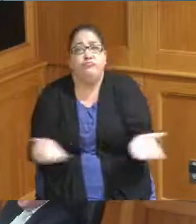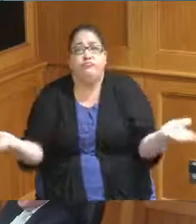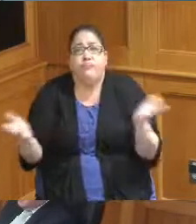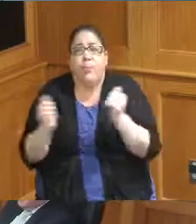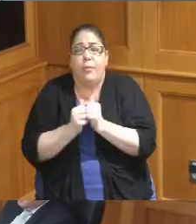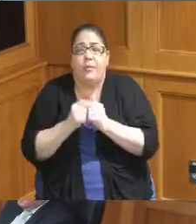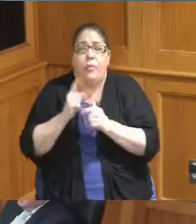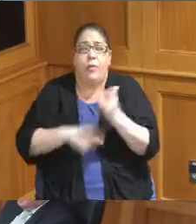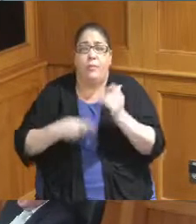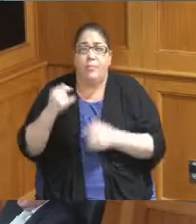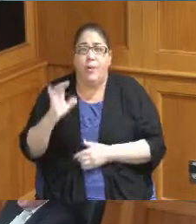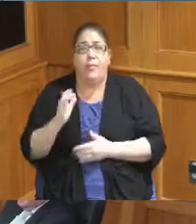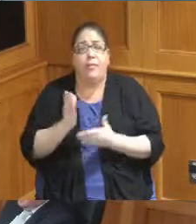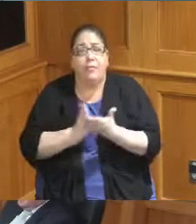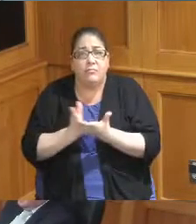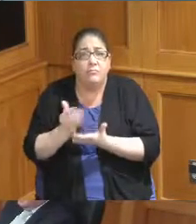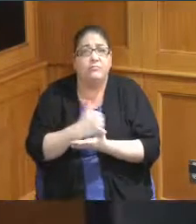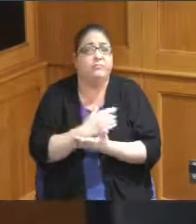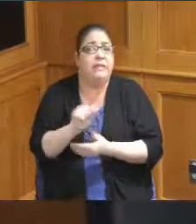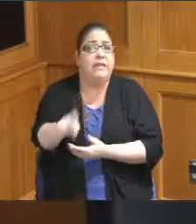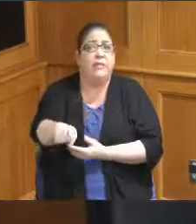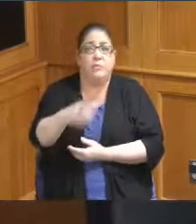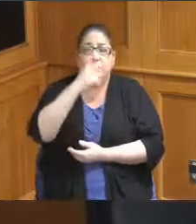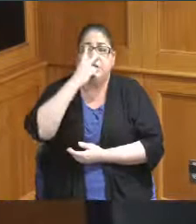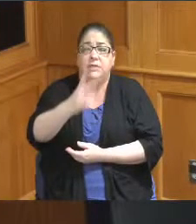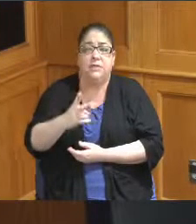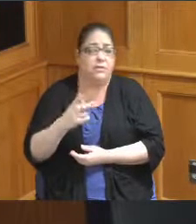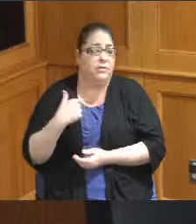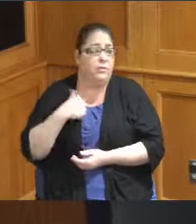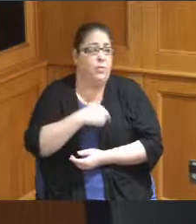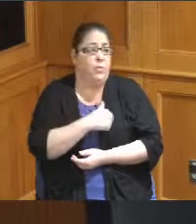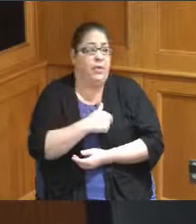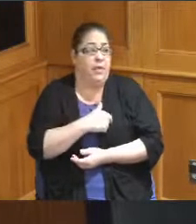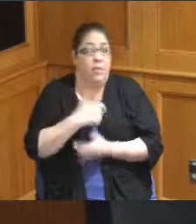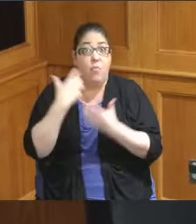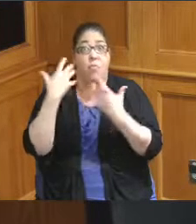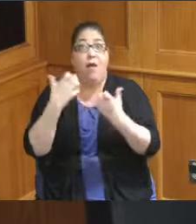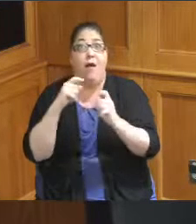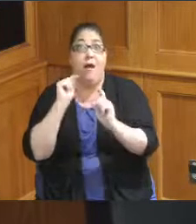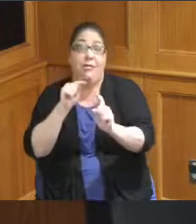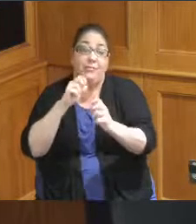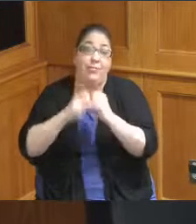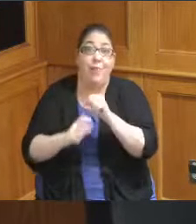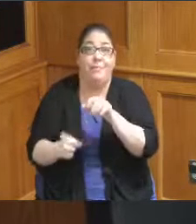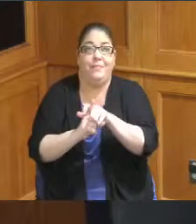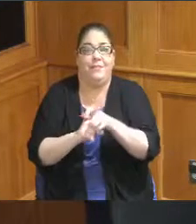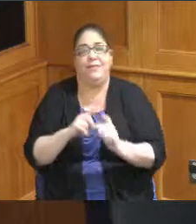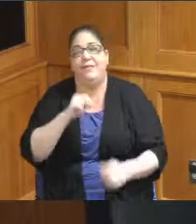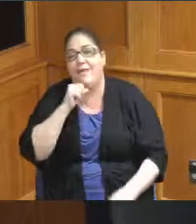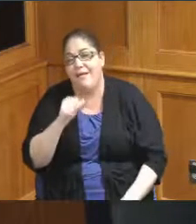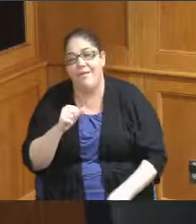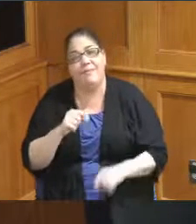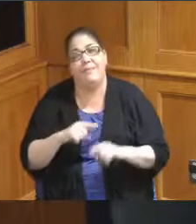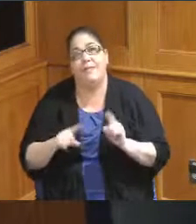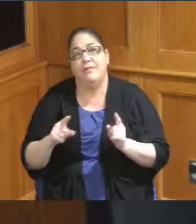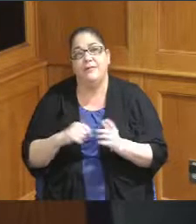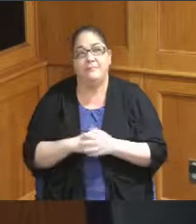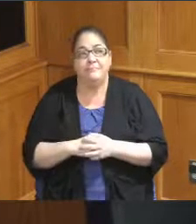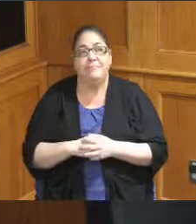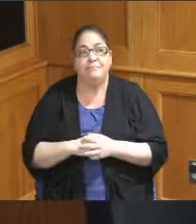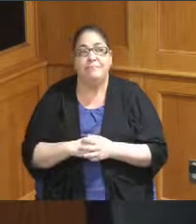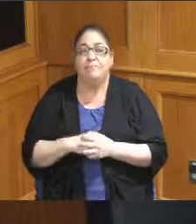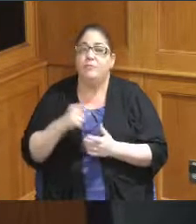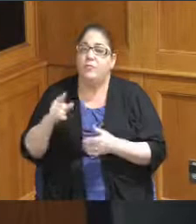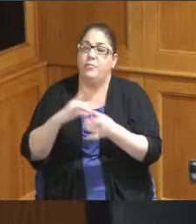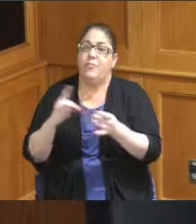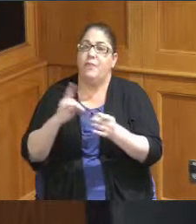think we all agree you know it's not what we what we want and it's as you've indicated a malfunction